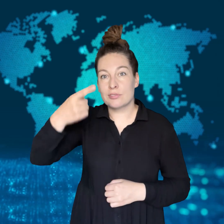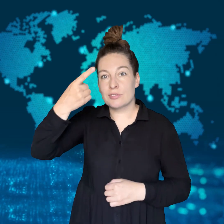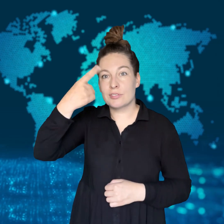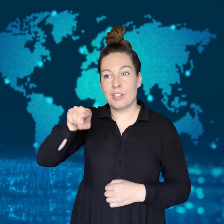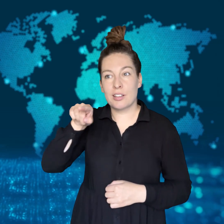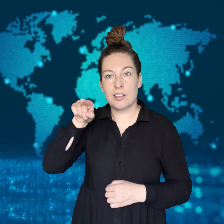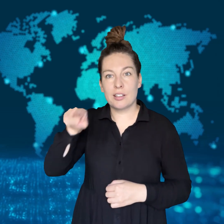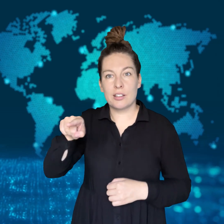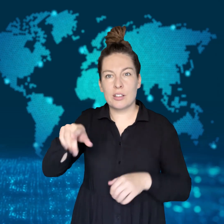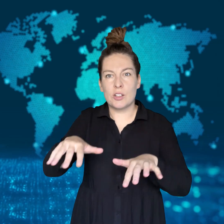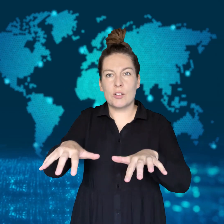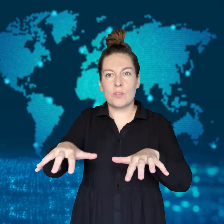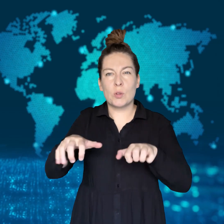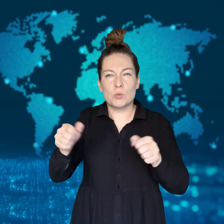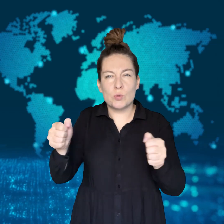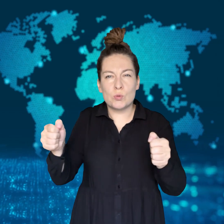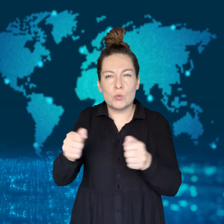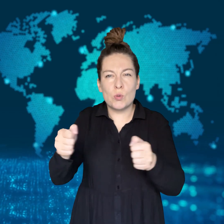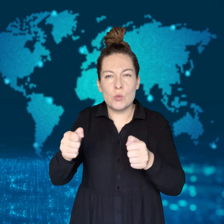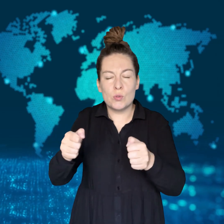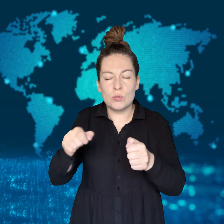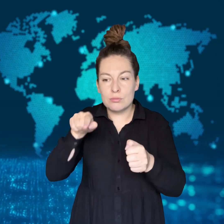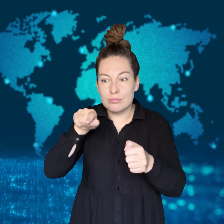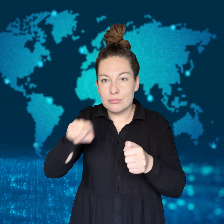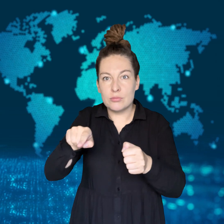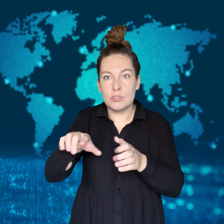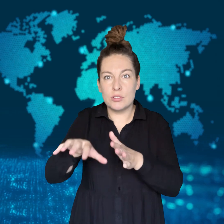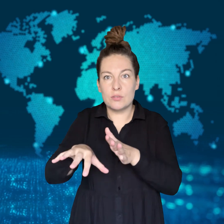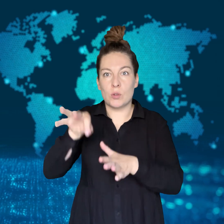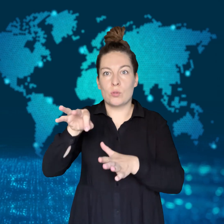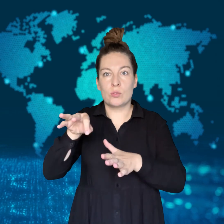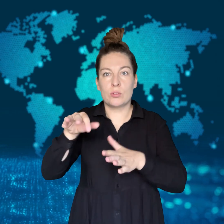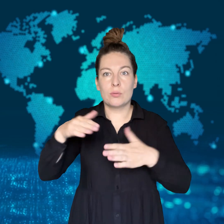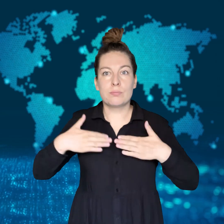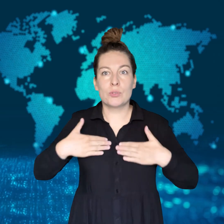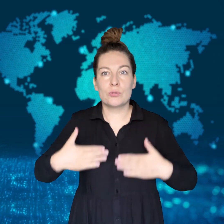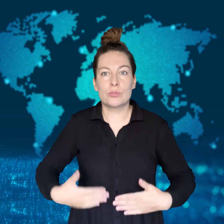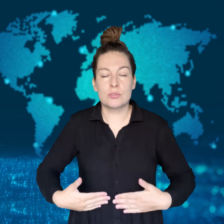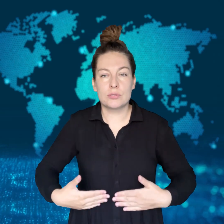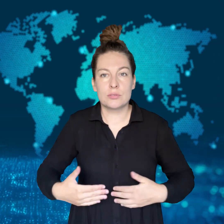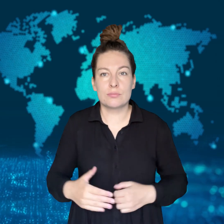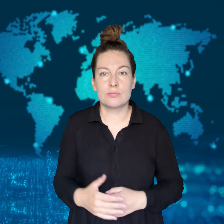Body found in freezer